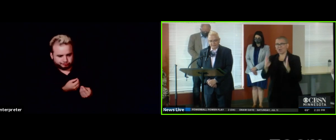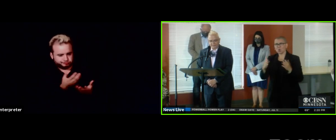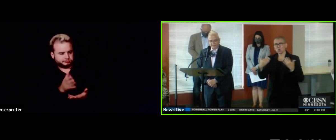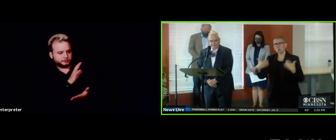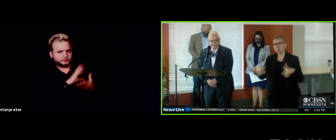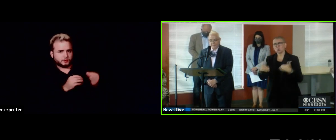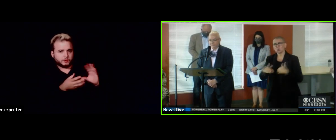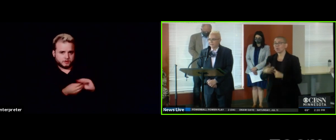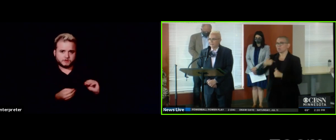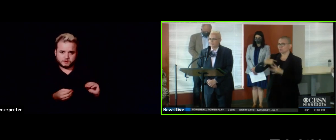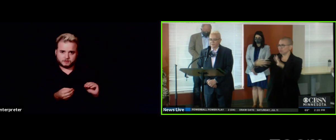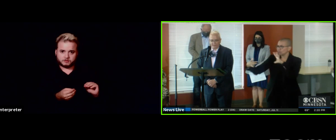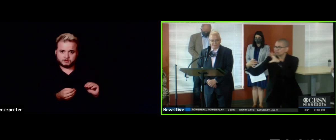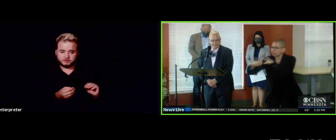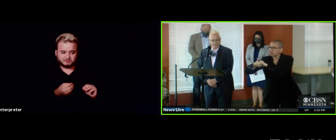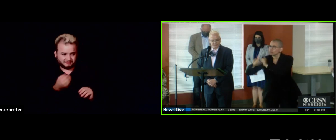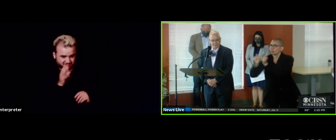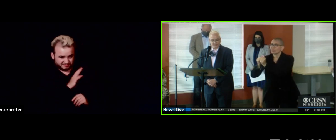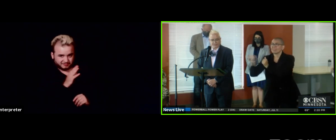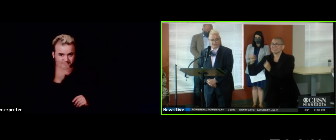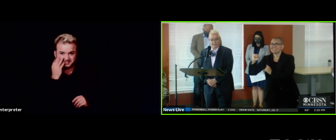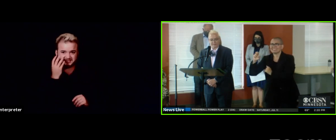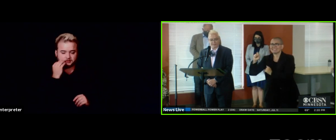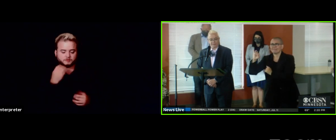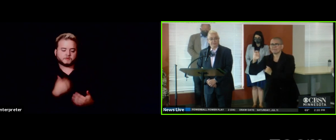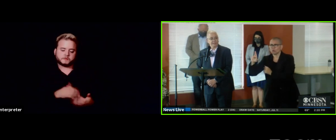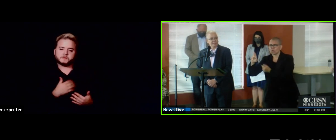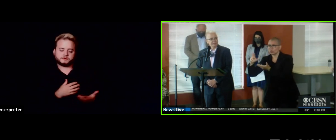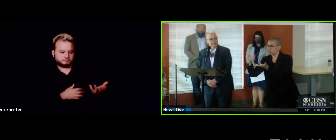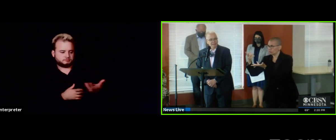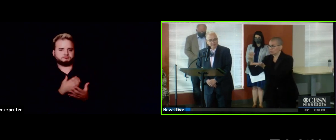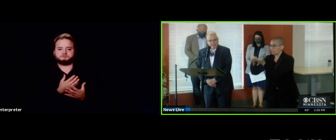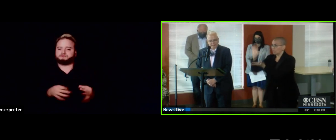Three Rivers that are able to take resources like those made available today and deploy